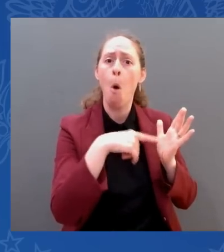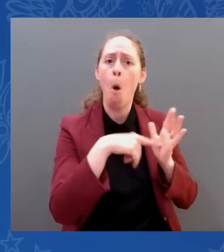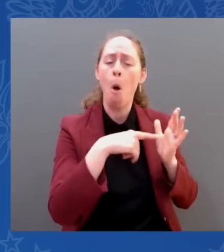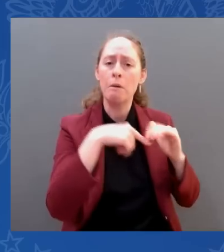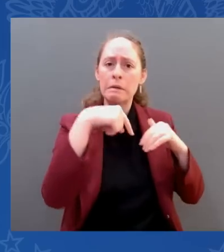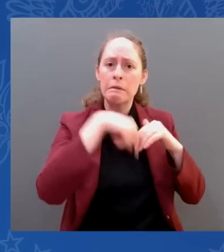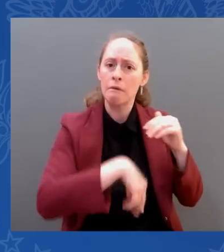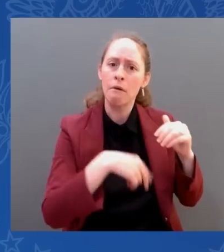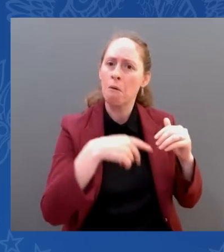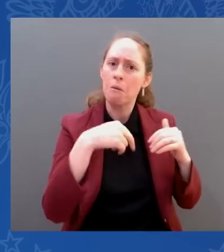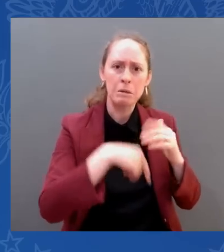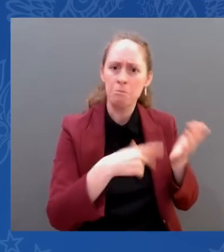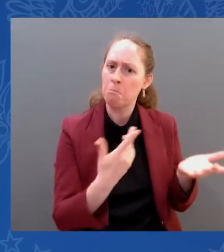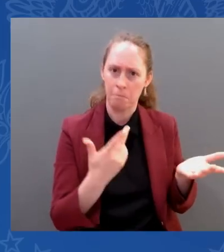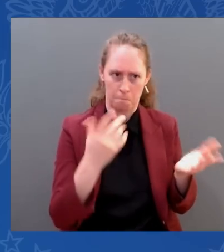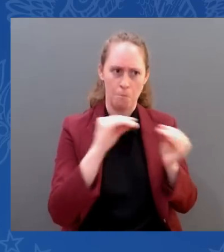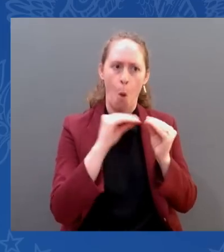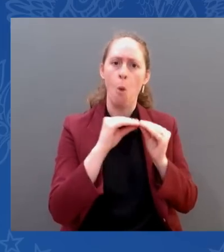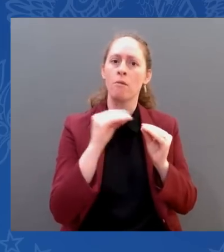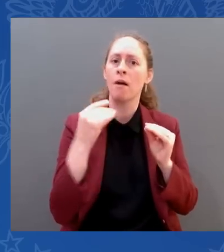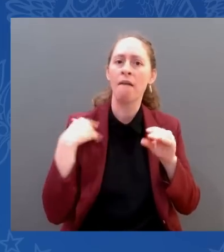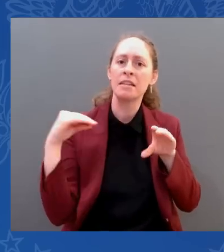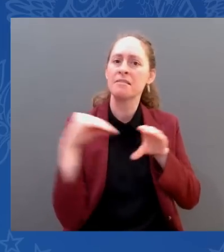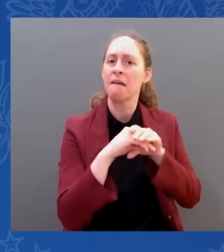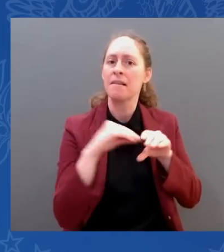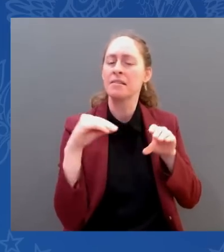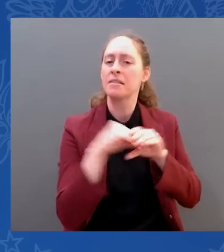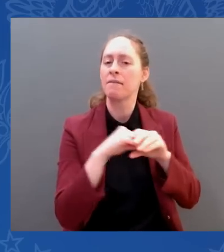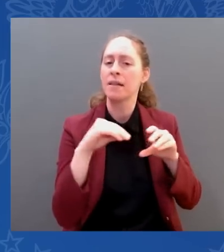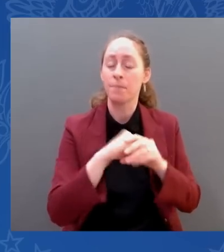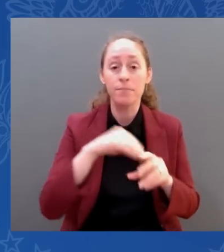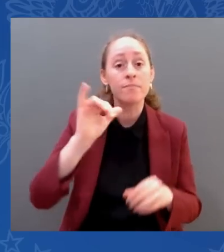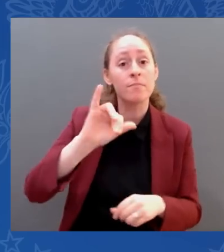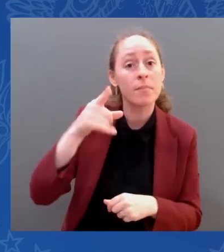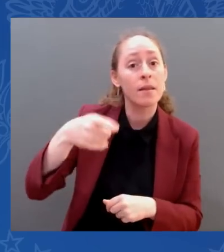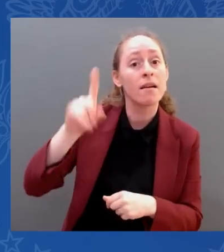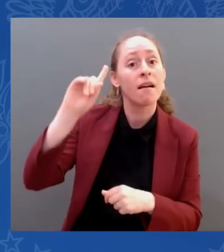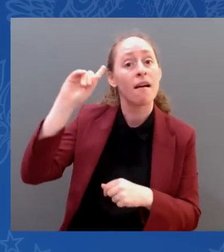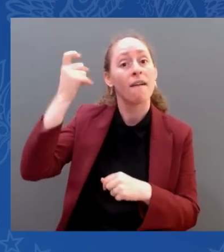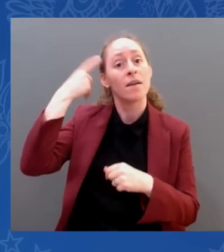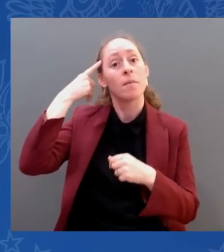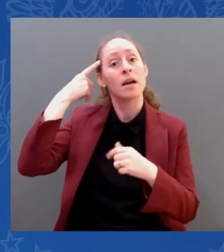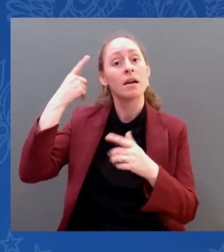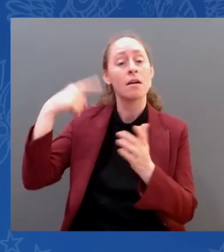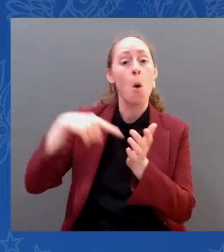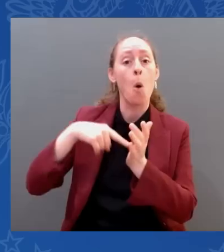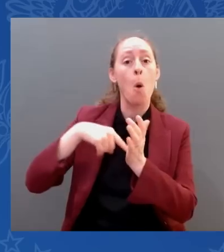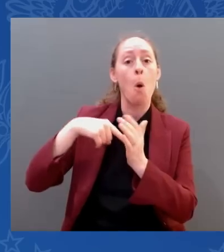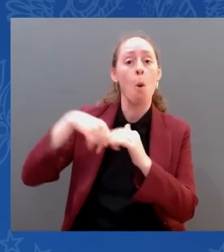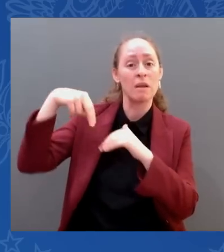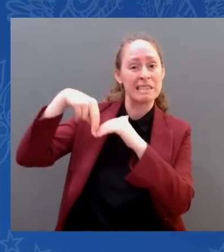by $1.7 trillion this year and $320 billion last.